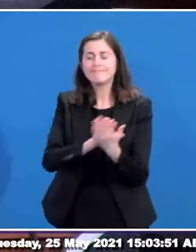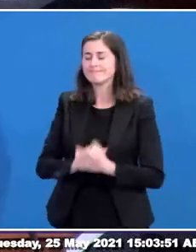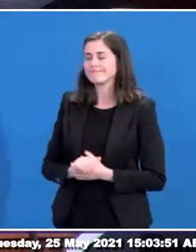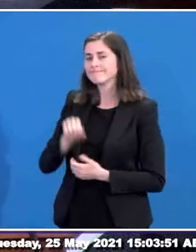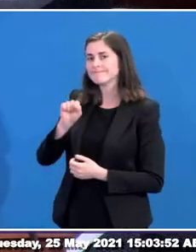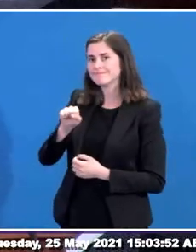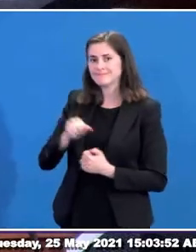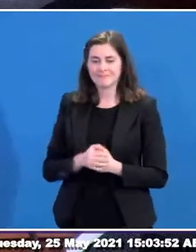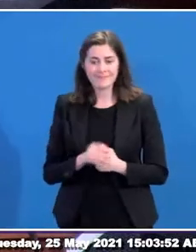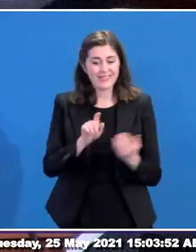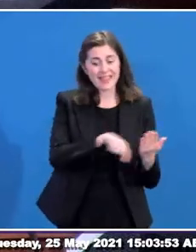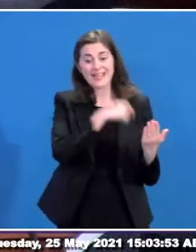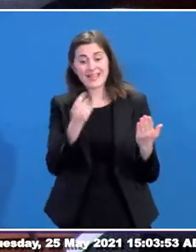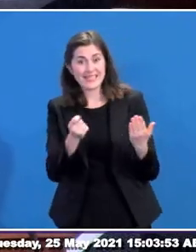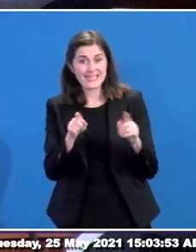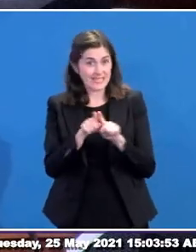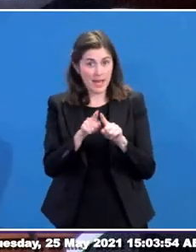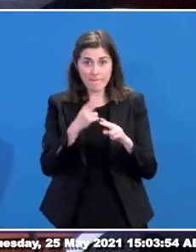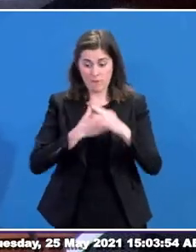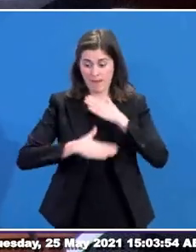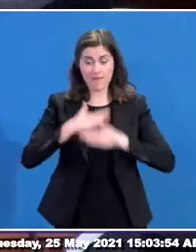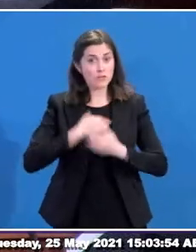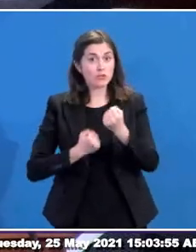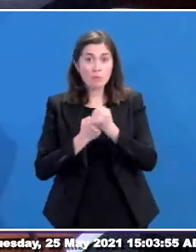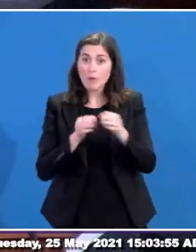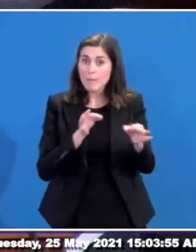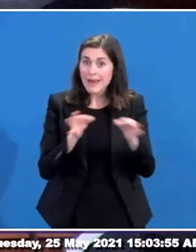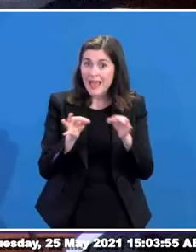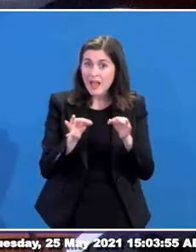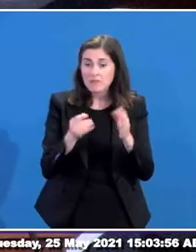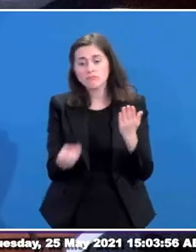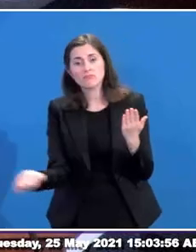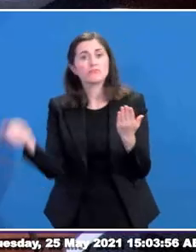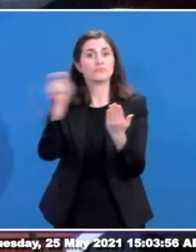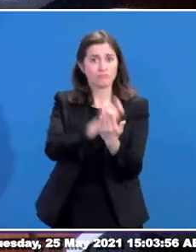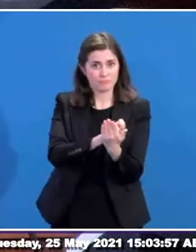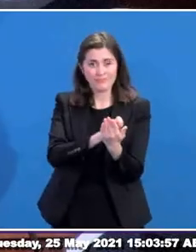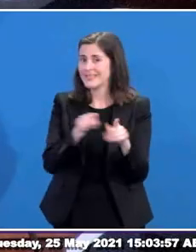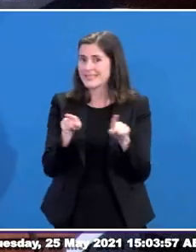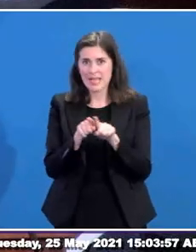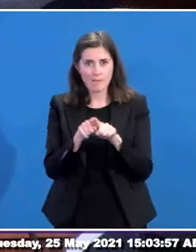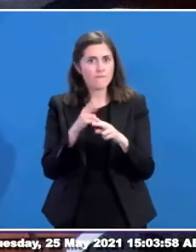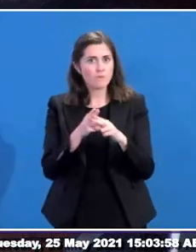That's correct. Over the page, again, the same for restrictive practices?